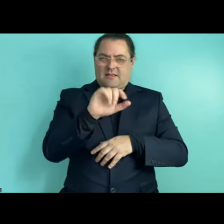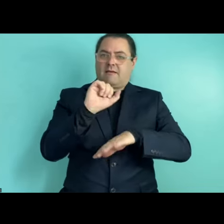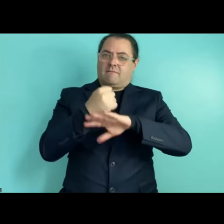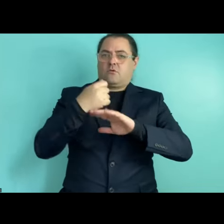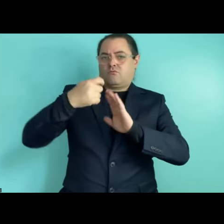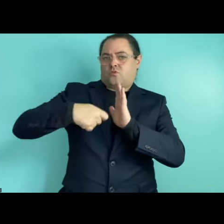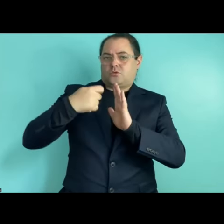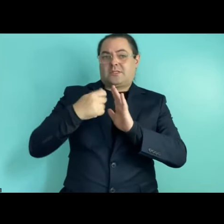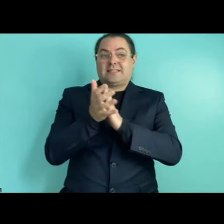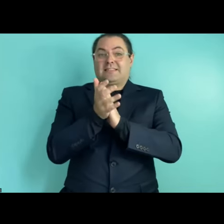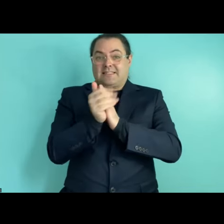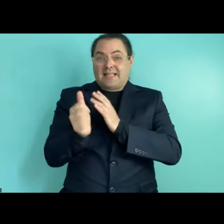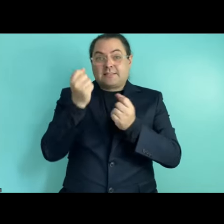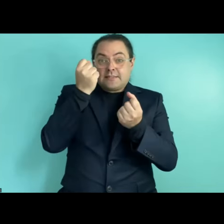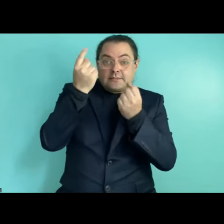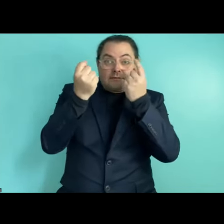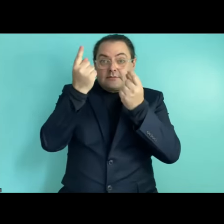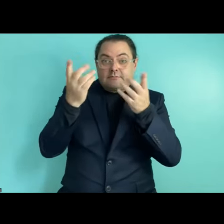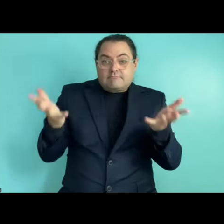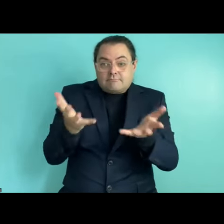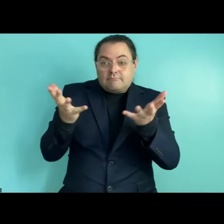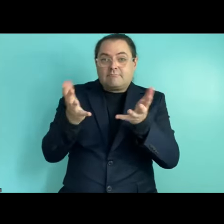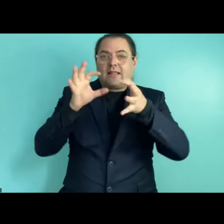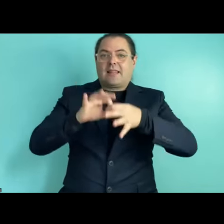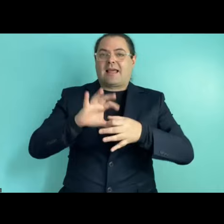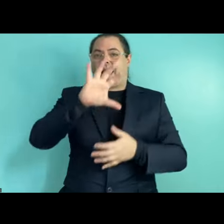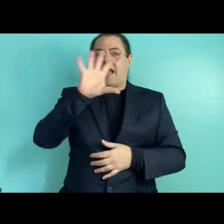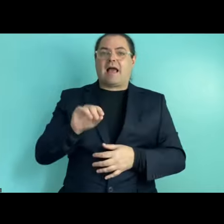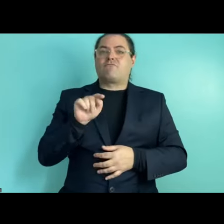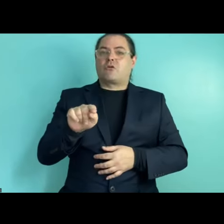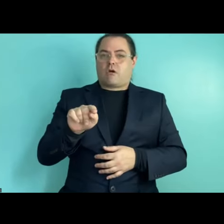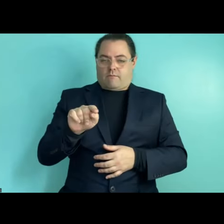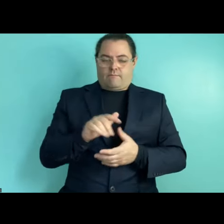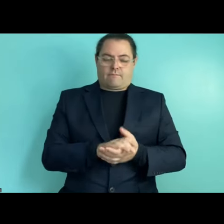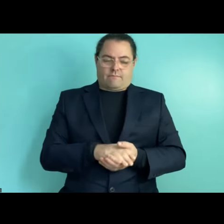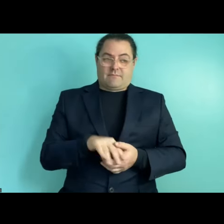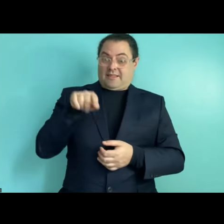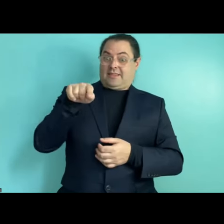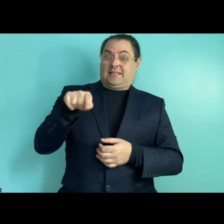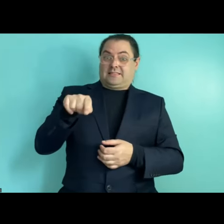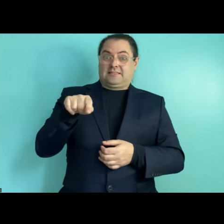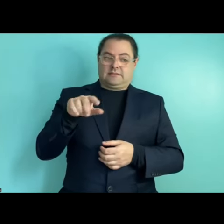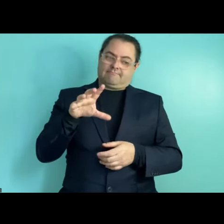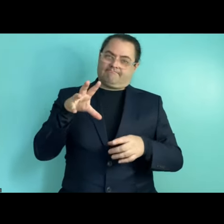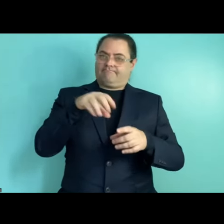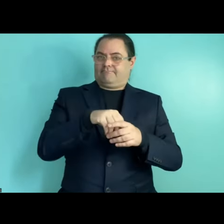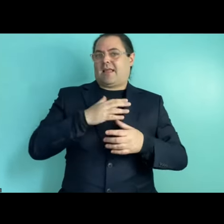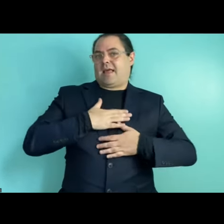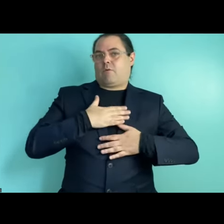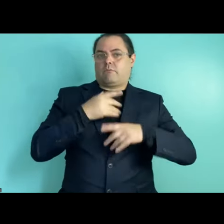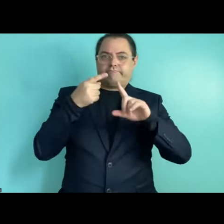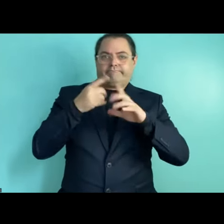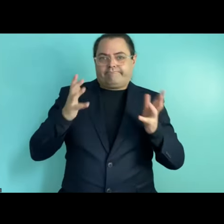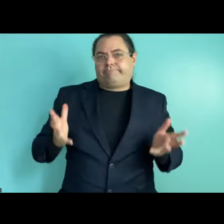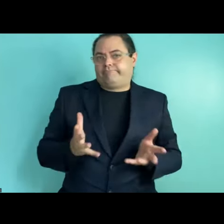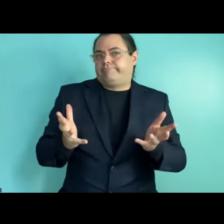initiative for jobs in Africa, and this is part of the, the priority area to ensure that